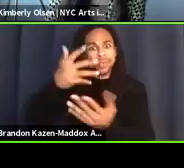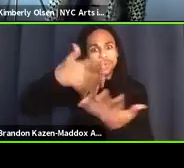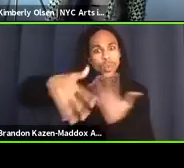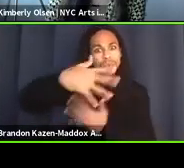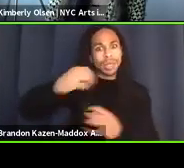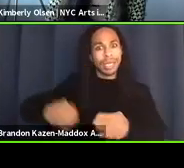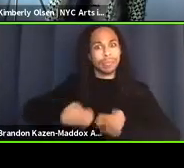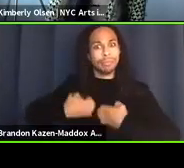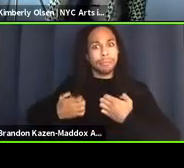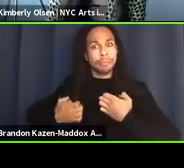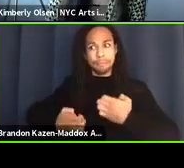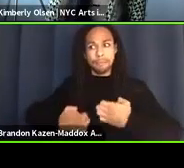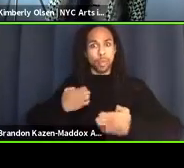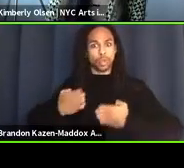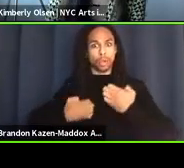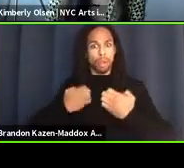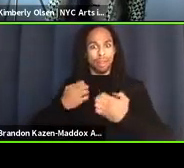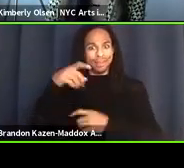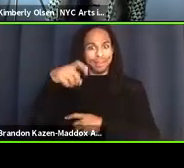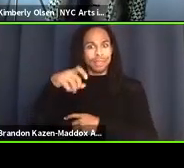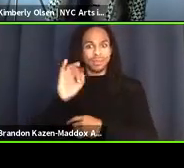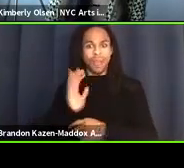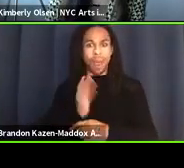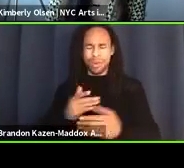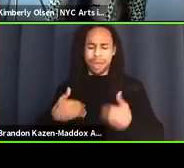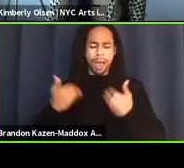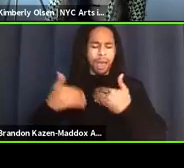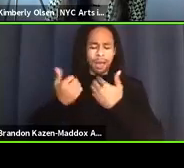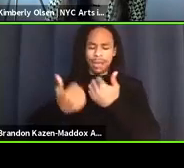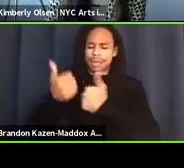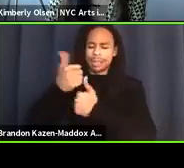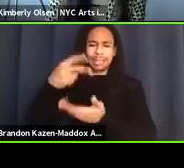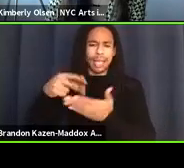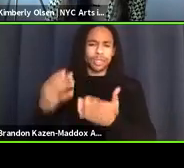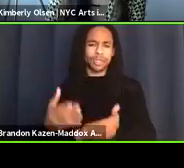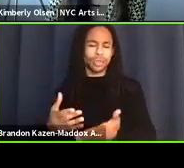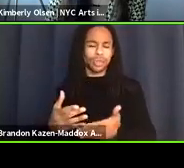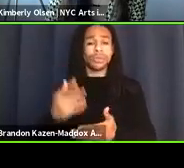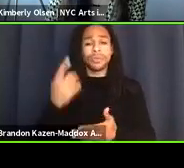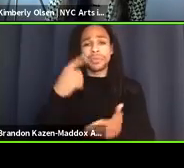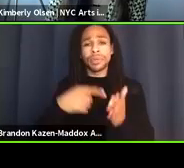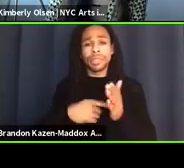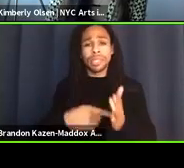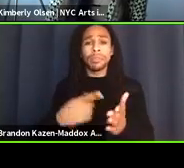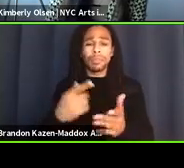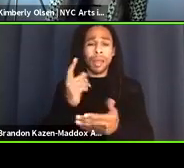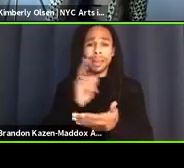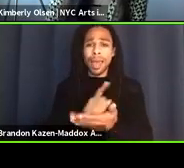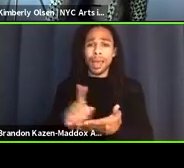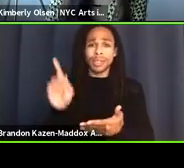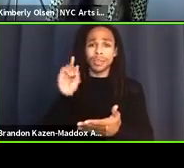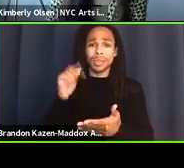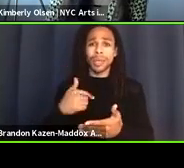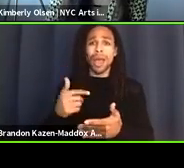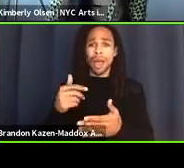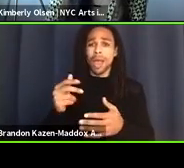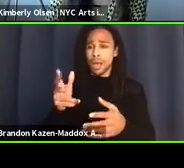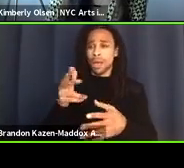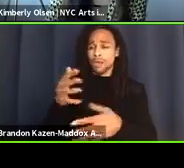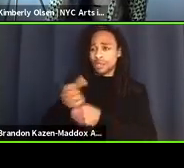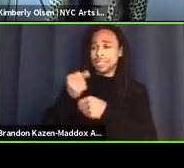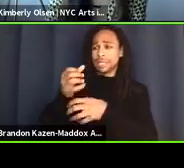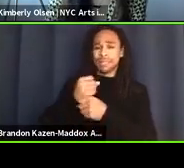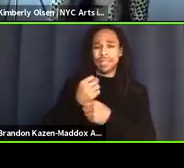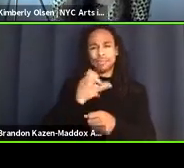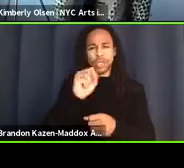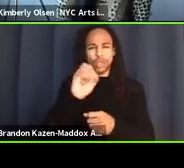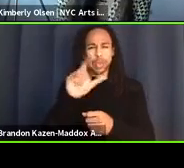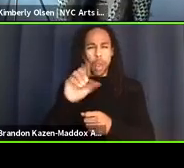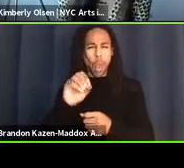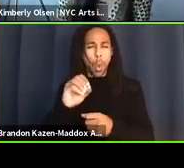students have at Why is arts instruction so necessary